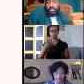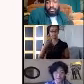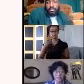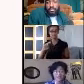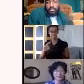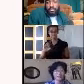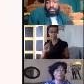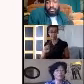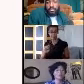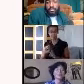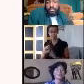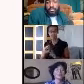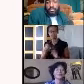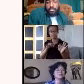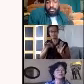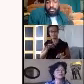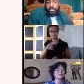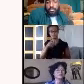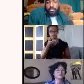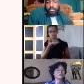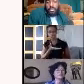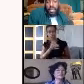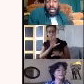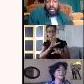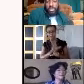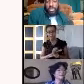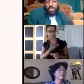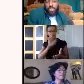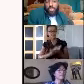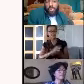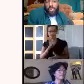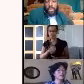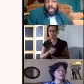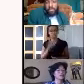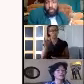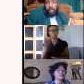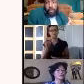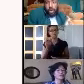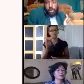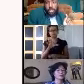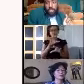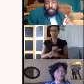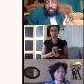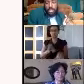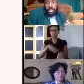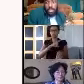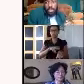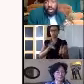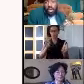And it is anti-Blackness. I also want to just want to just mention what